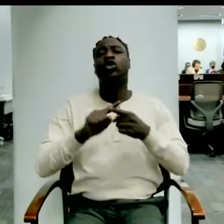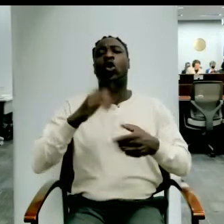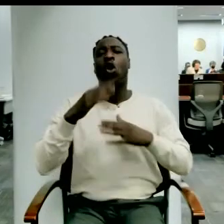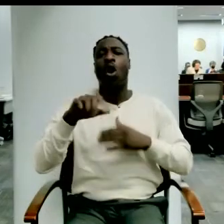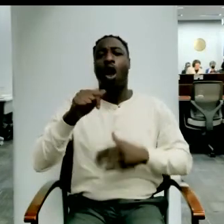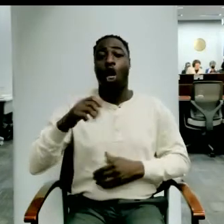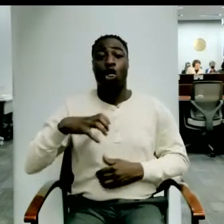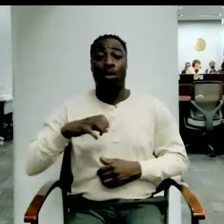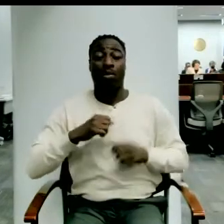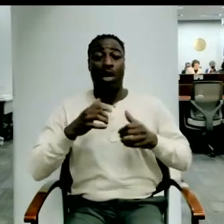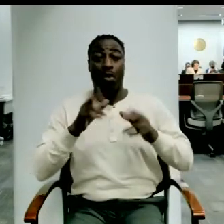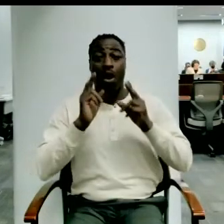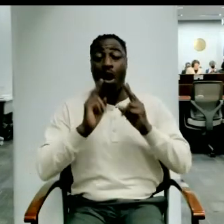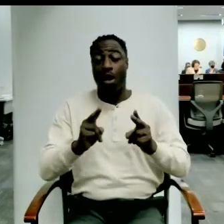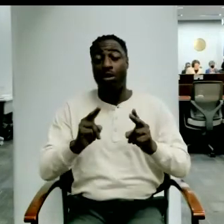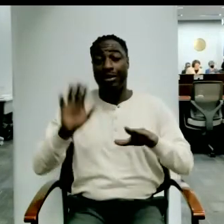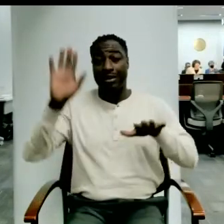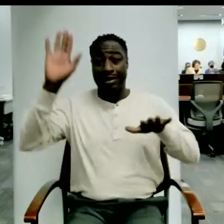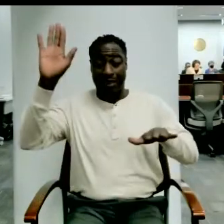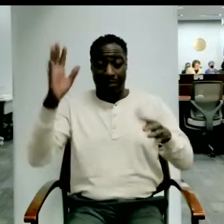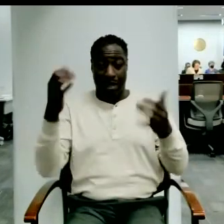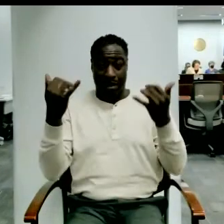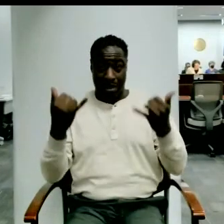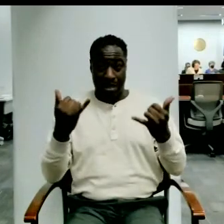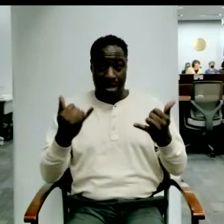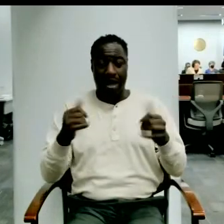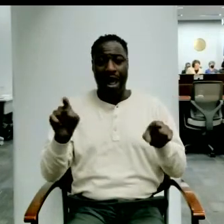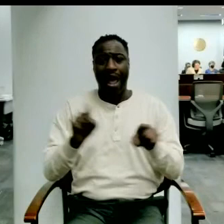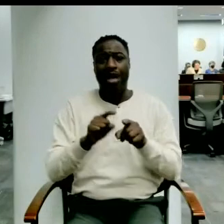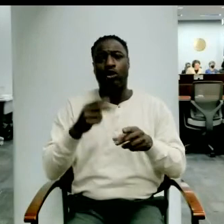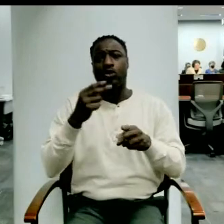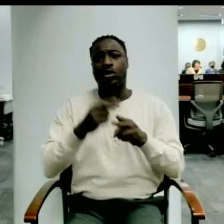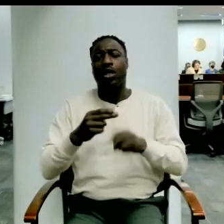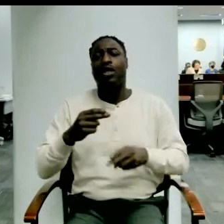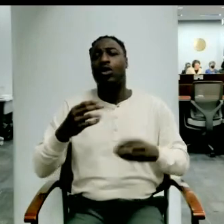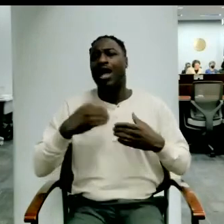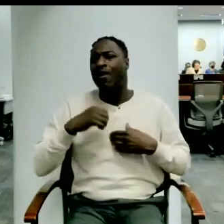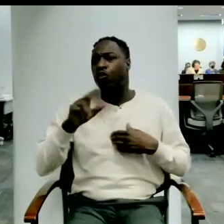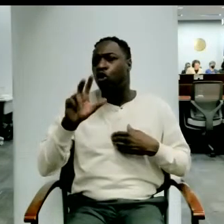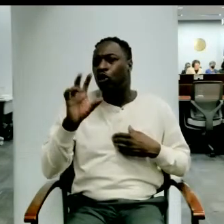honored to testify before the Commission today, 317